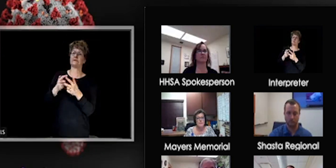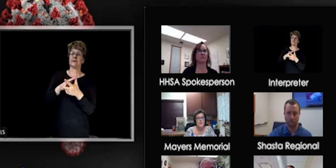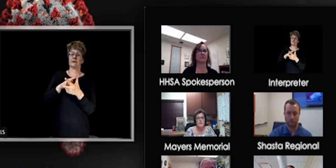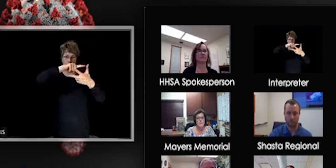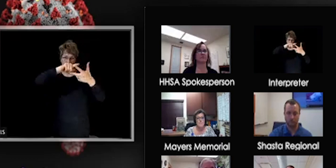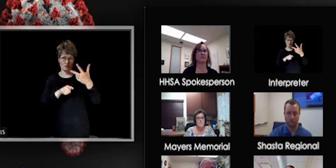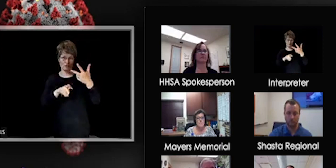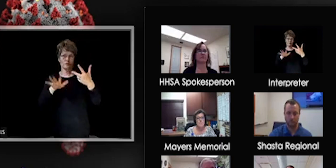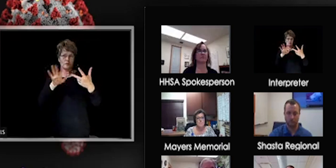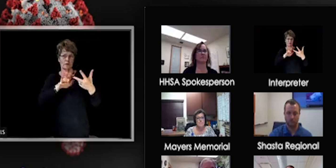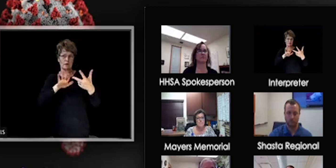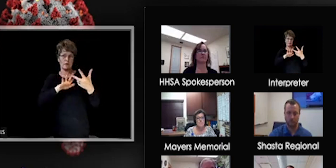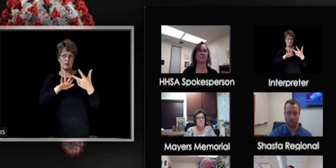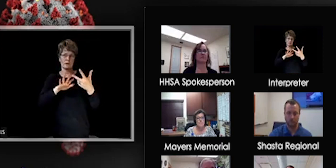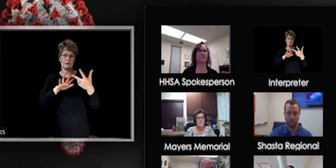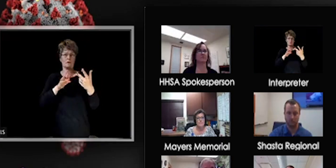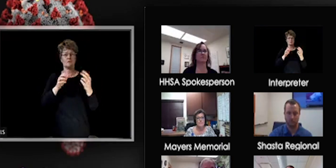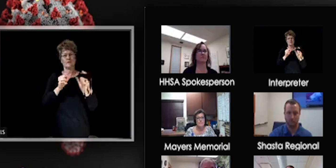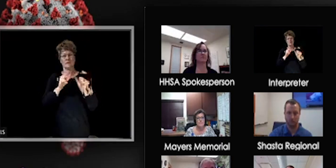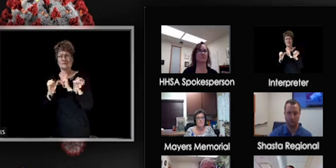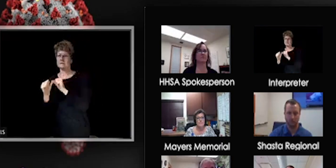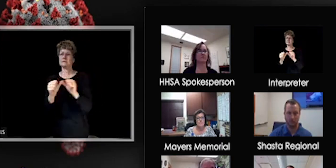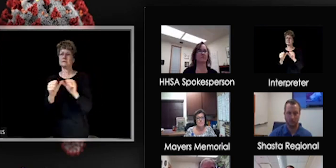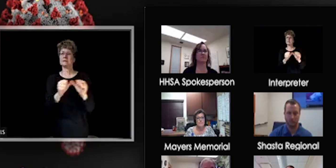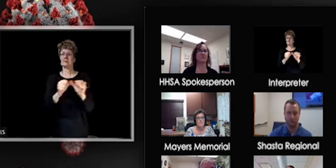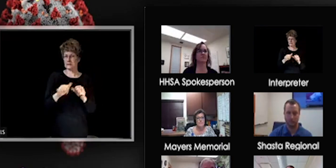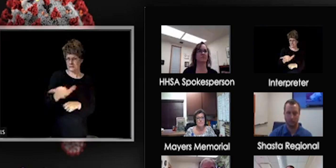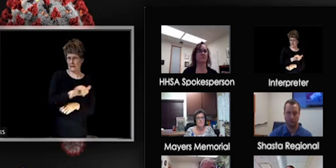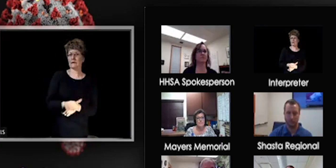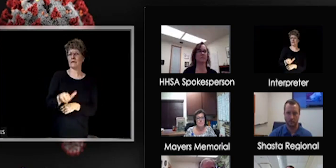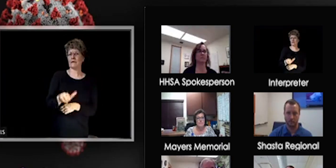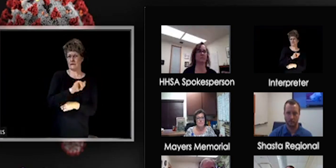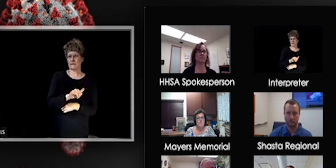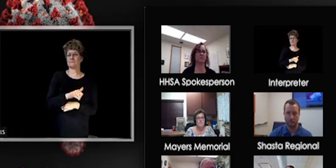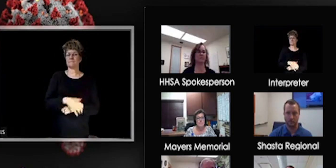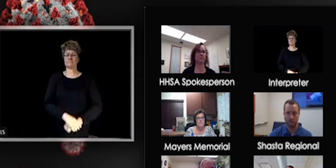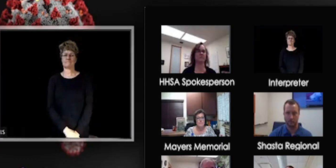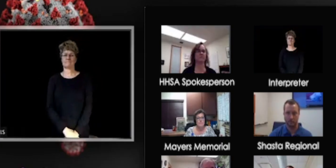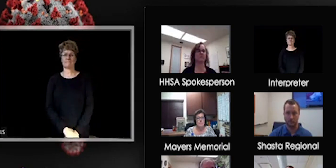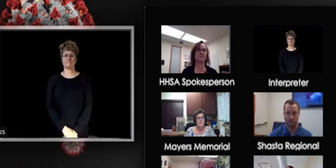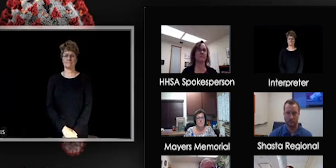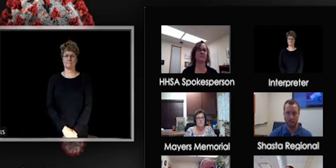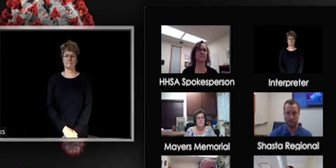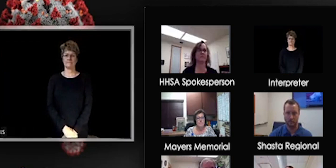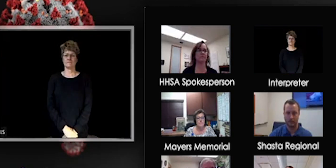three guidance documents – schools, day camps and child care. There’s also going